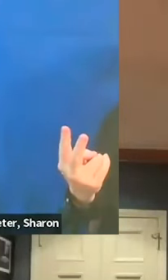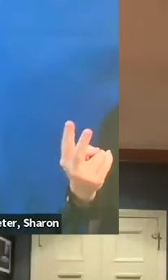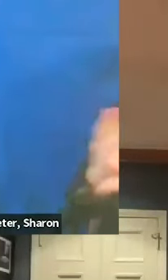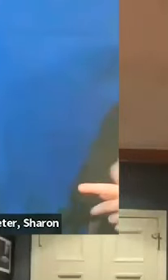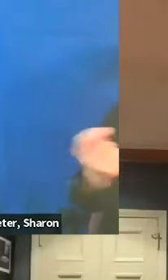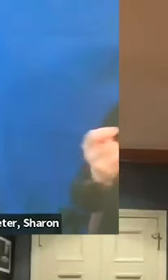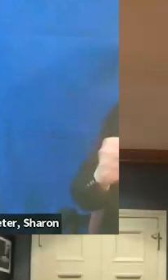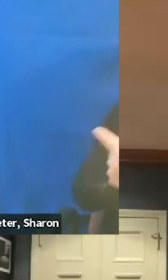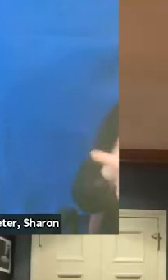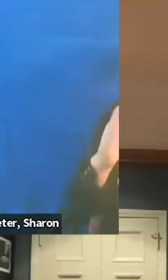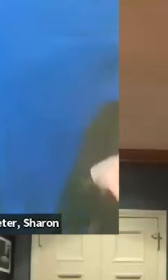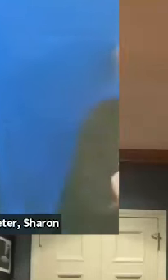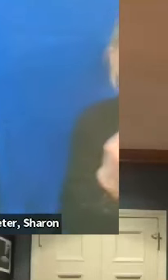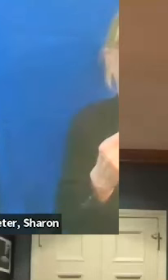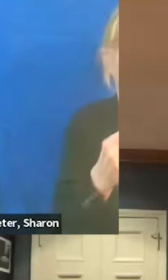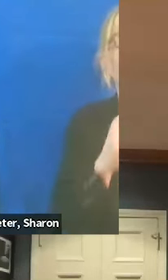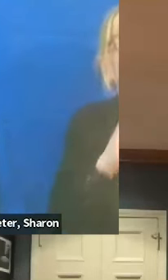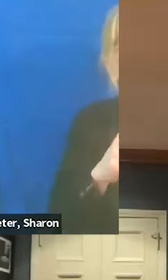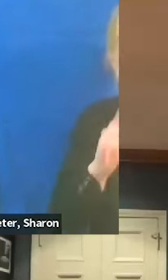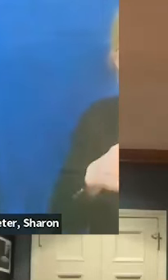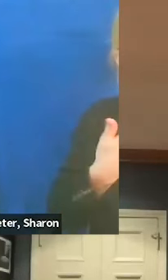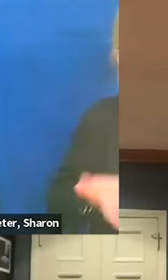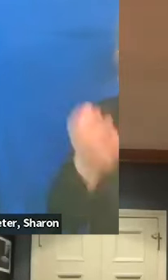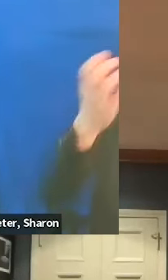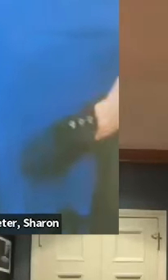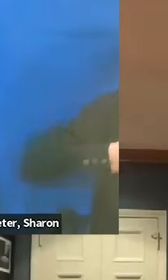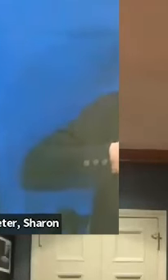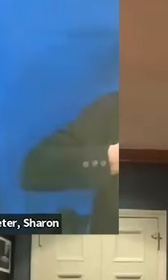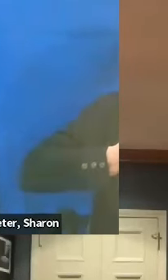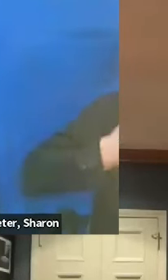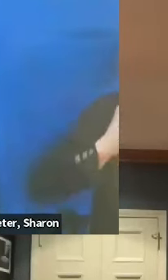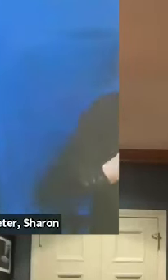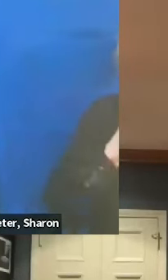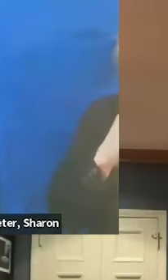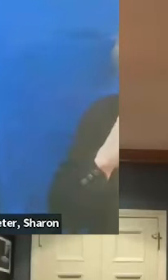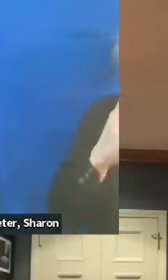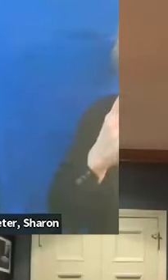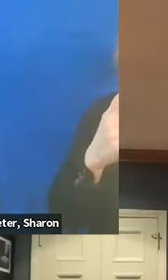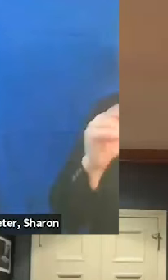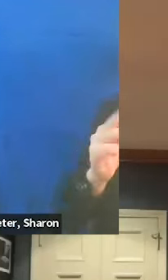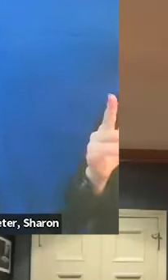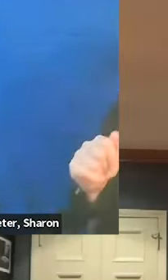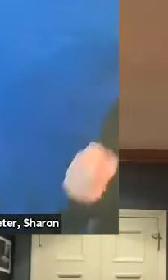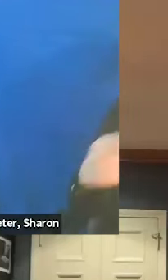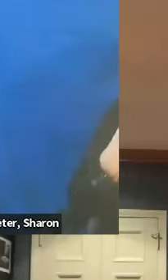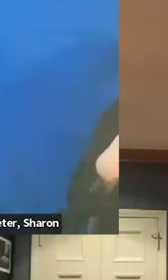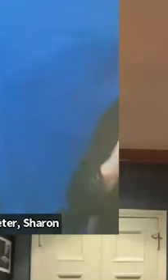so like a little bit of reality. And what I'd loved about it is Natasha told me that, you know, students would come in and say,